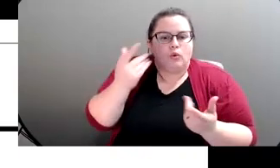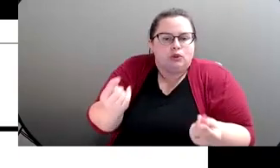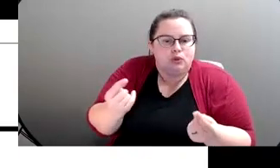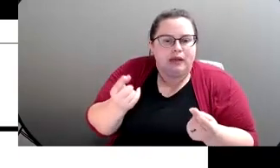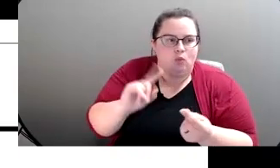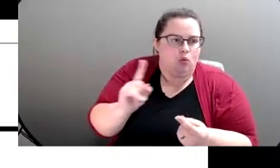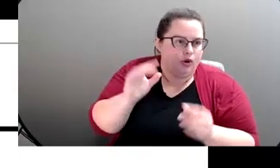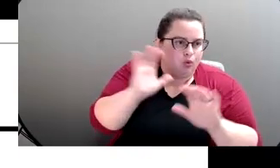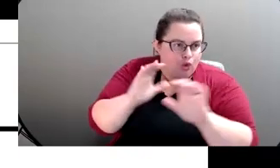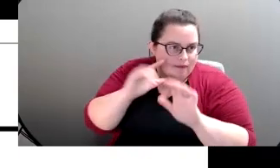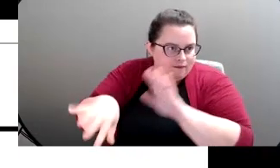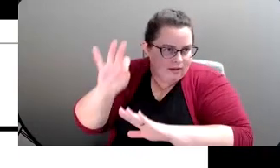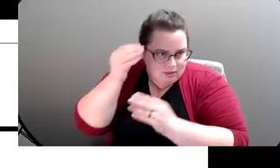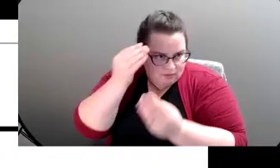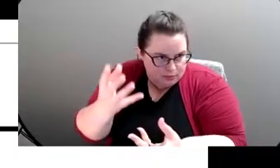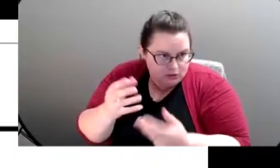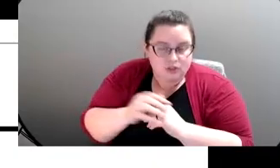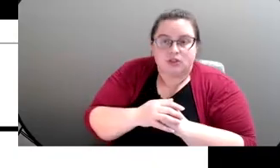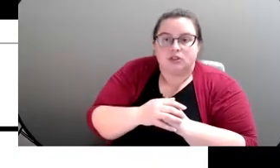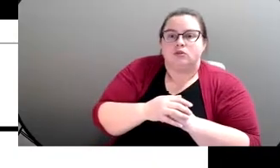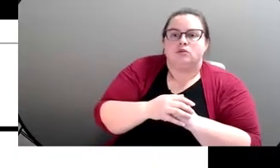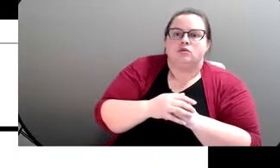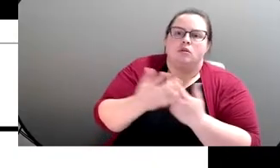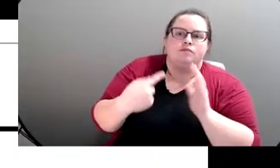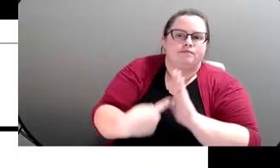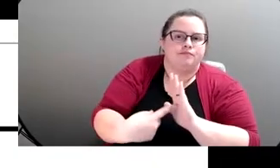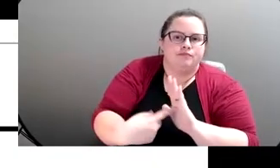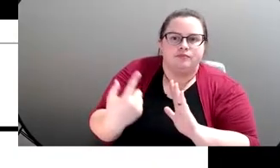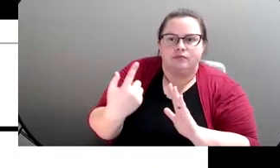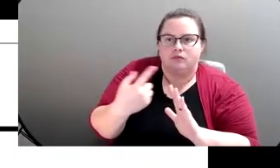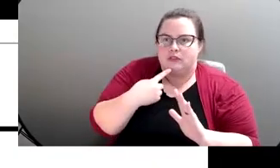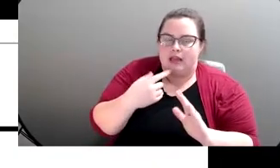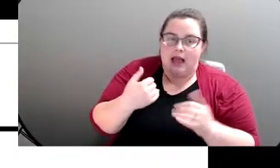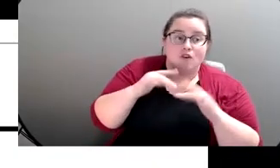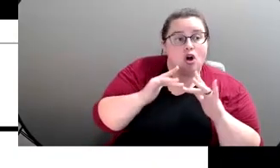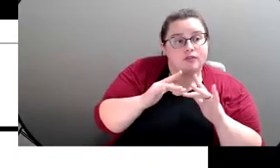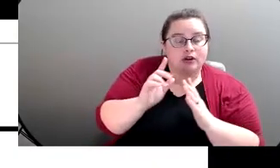So, you know, for example, if you say you're having those online office hours, okay, they can check you off there.